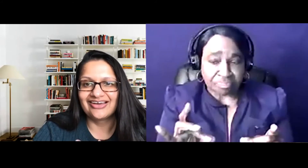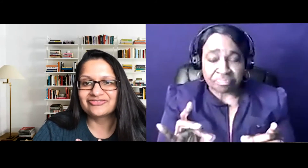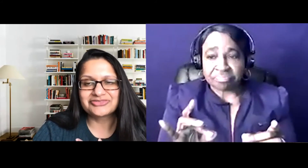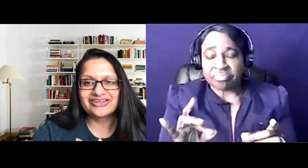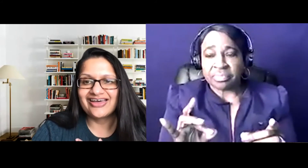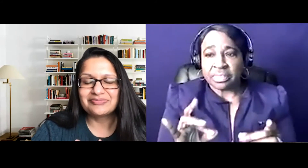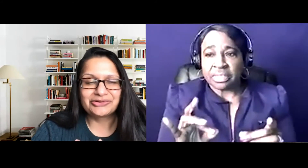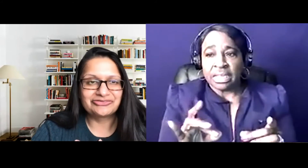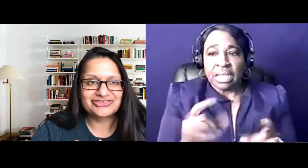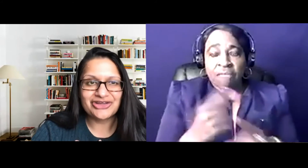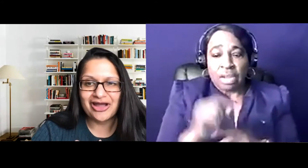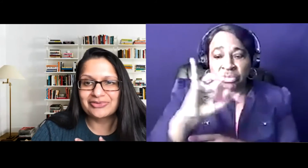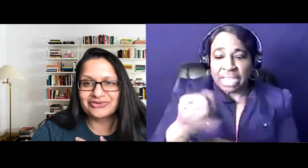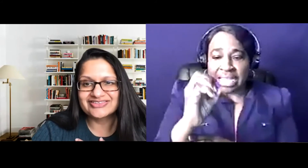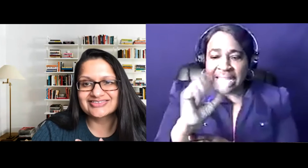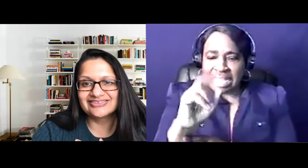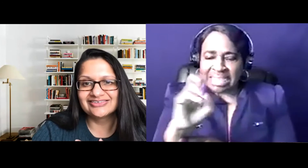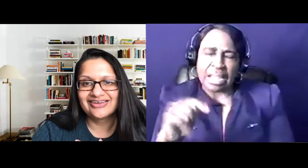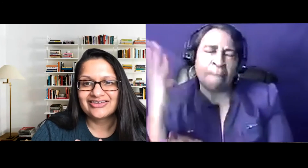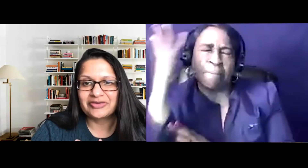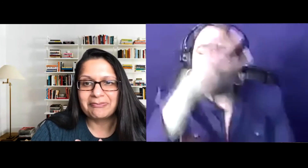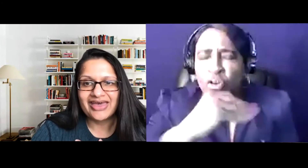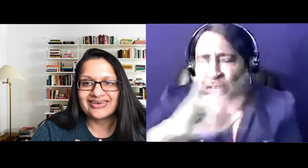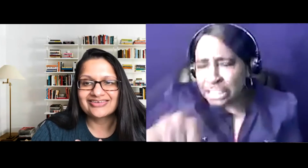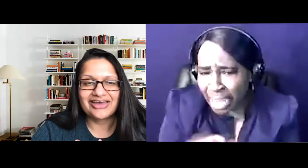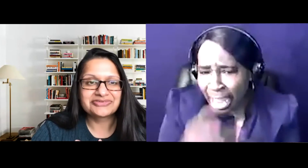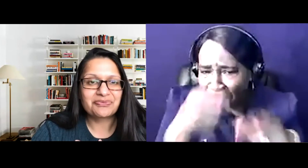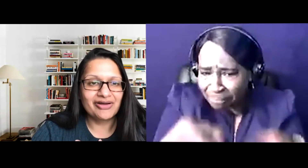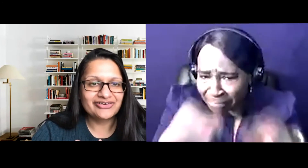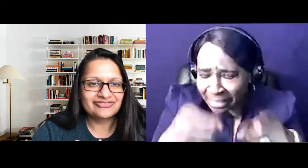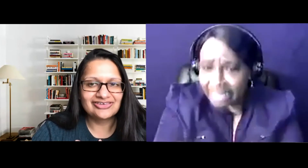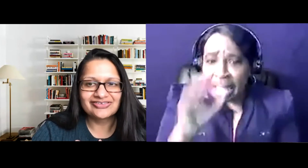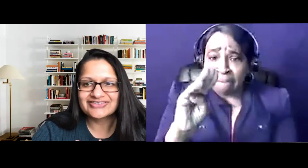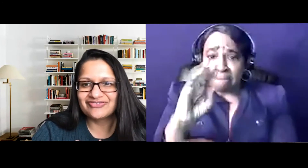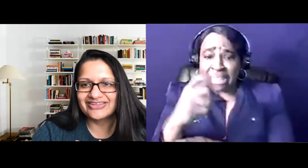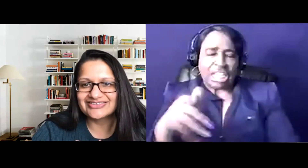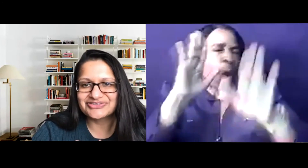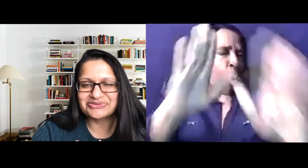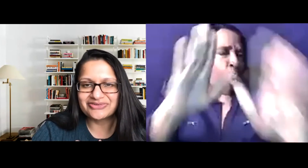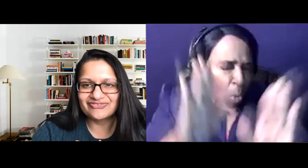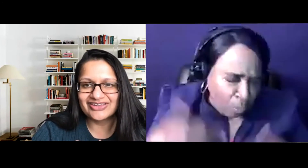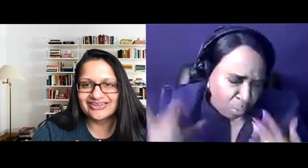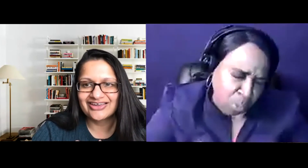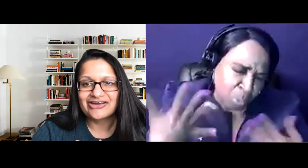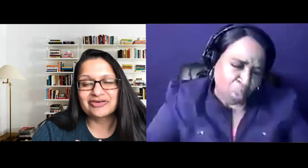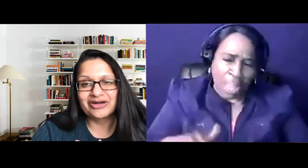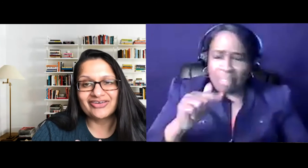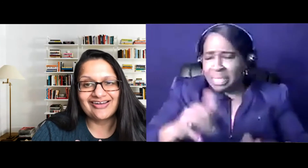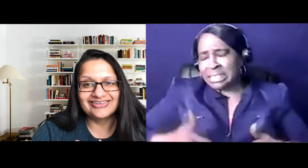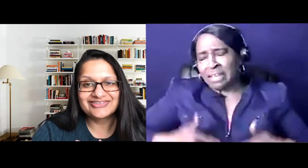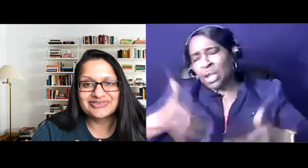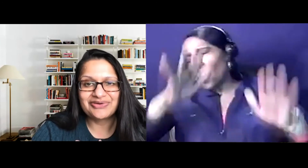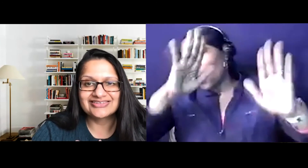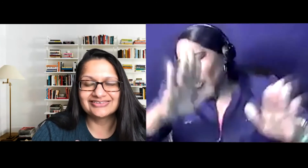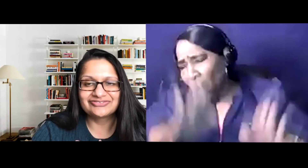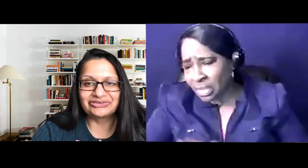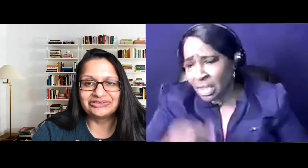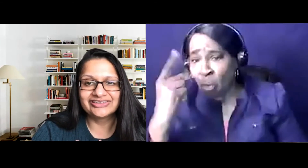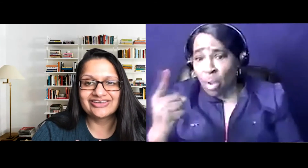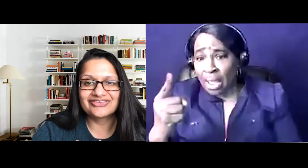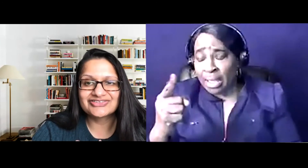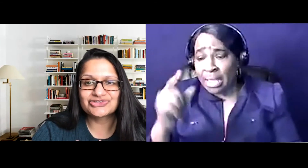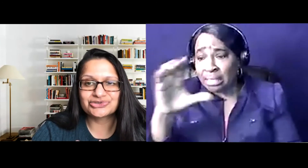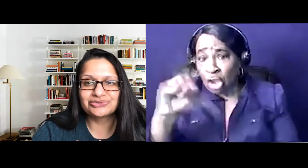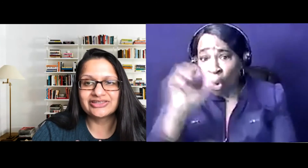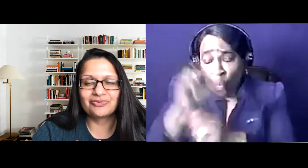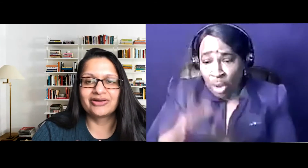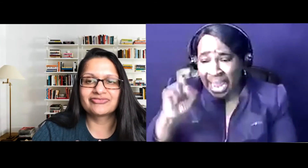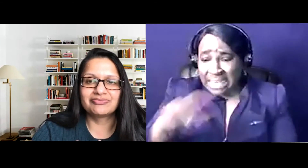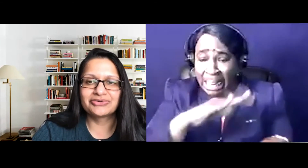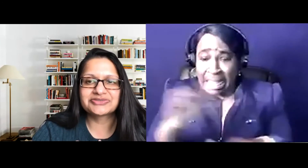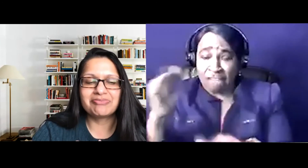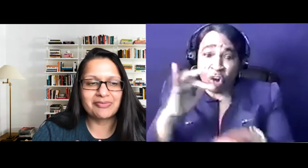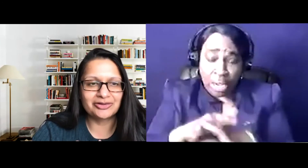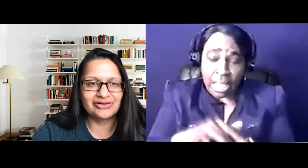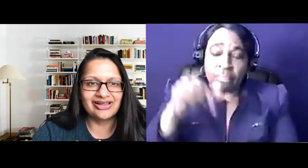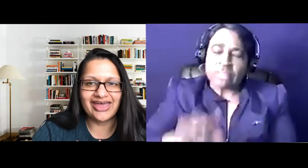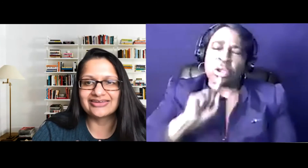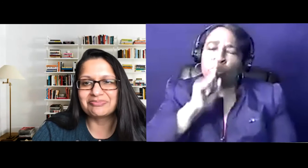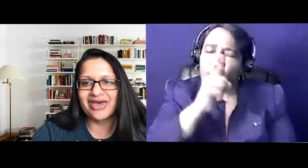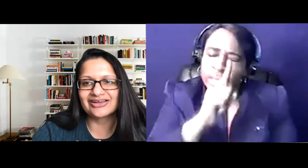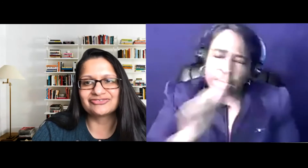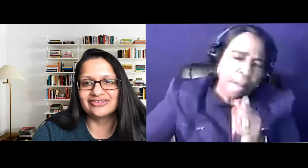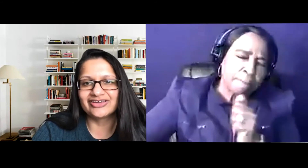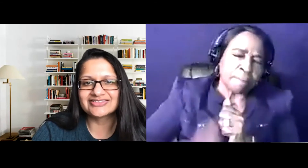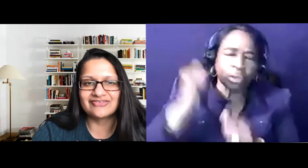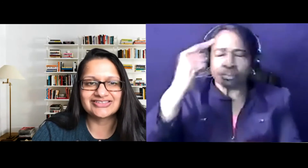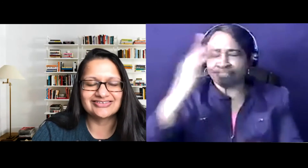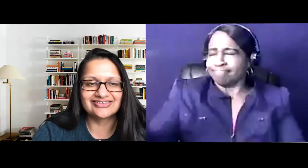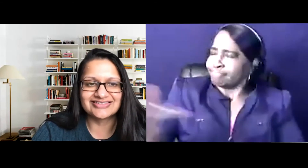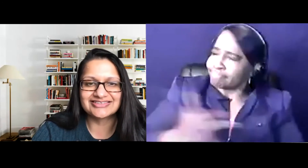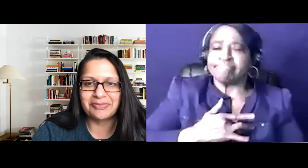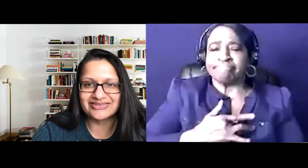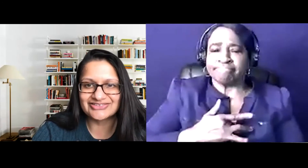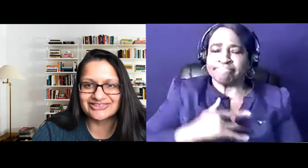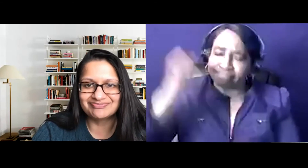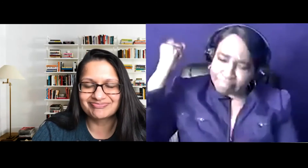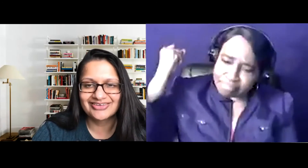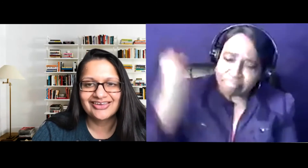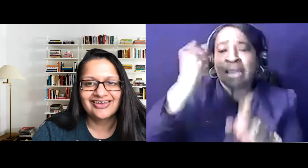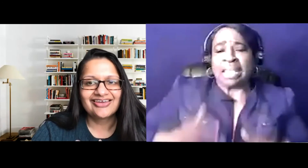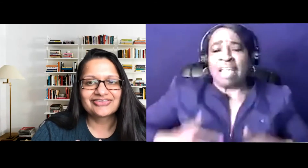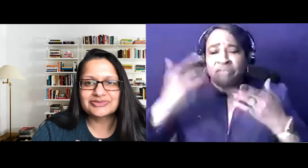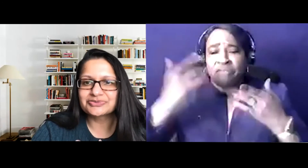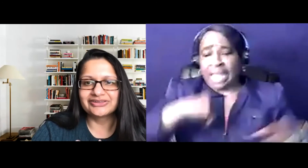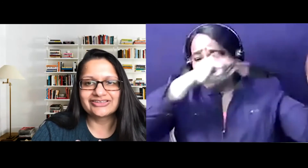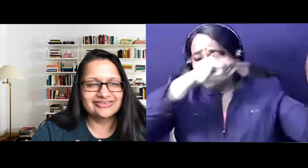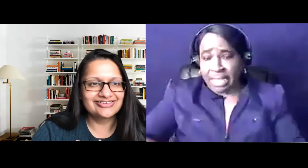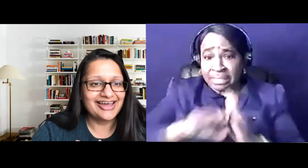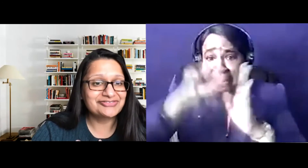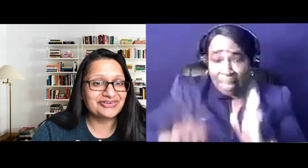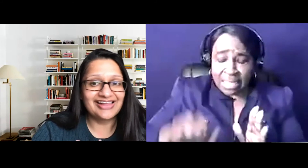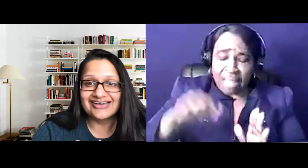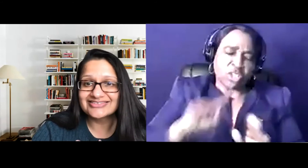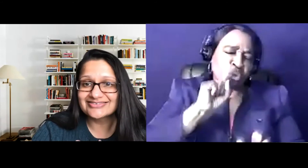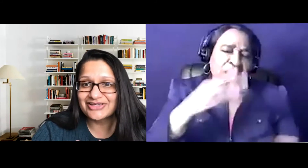from Jeanette: "Beautiful job, Crystal." From Meg: "That was wonderful. This event is terrific." From one of our colleagues who had to leave early: "This is truly one of the most memorable and impactful events I've attended this semester." "This was really good. I have to go to class. Thank you."